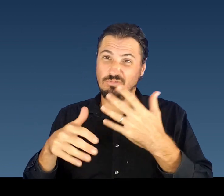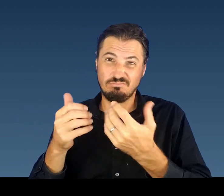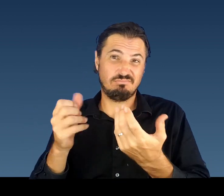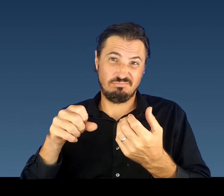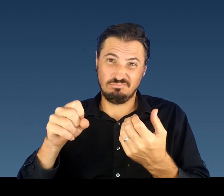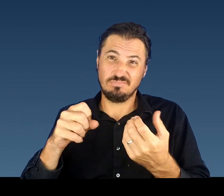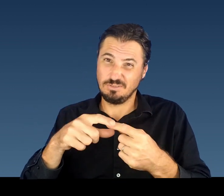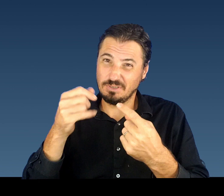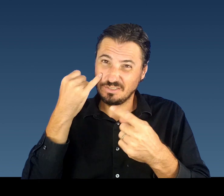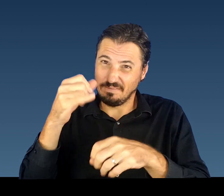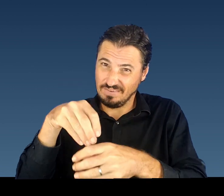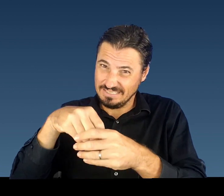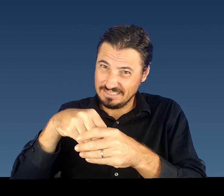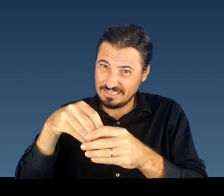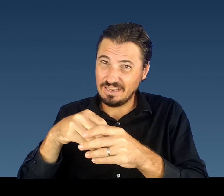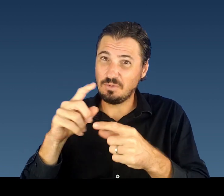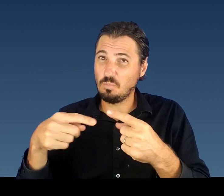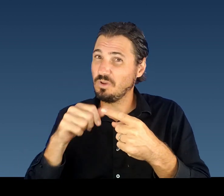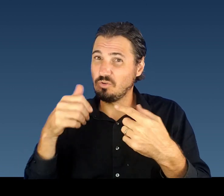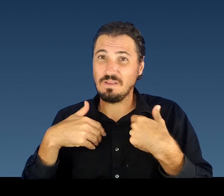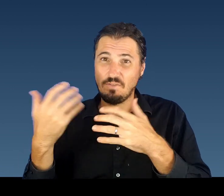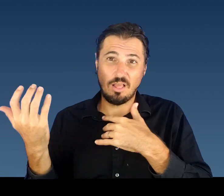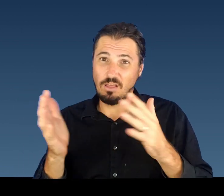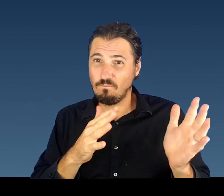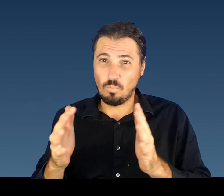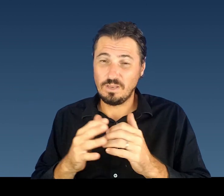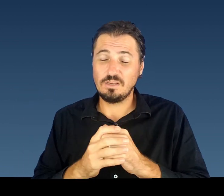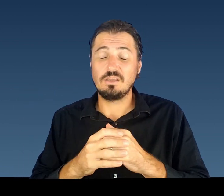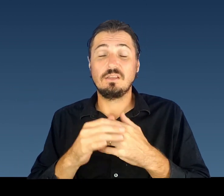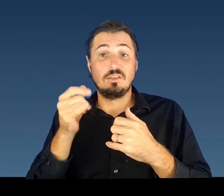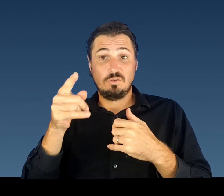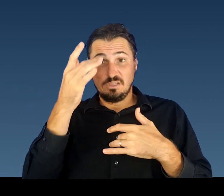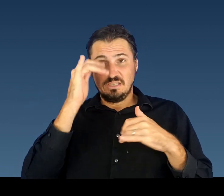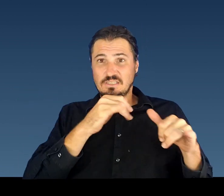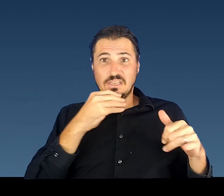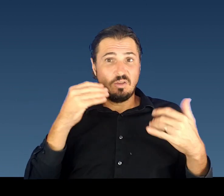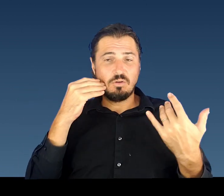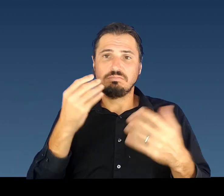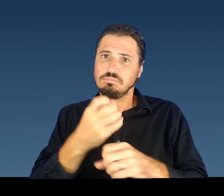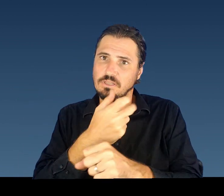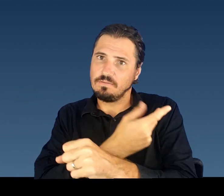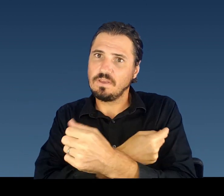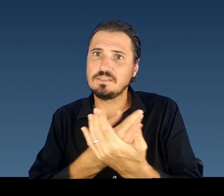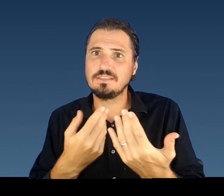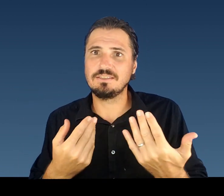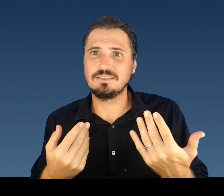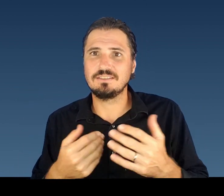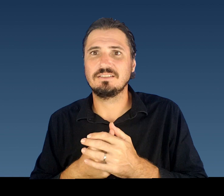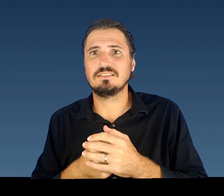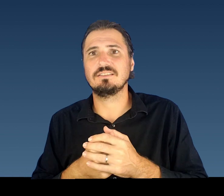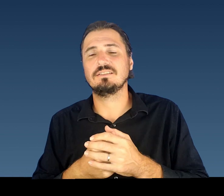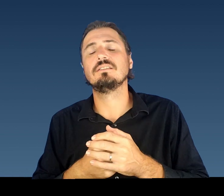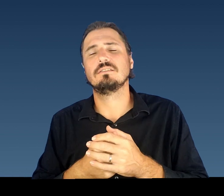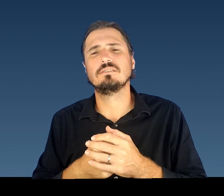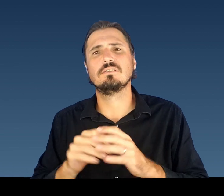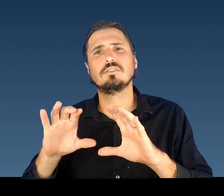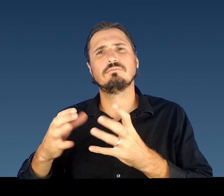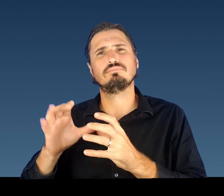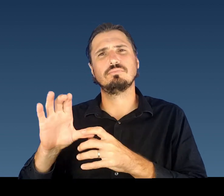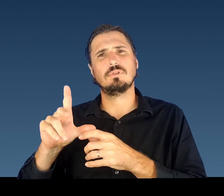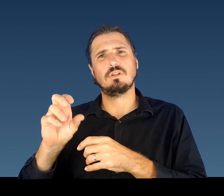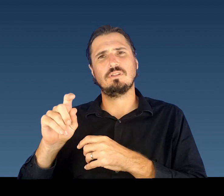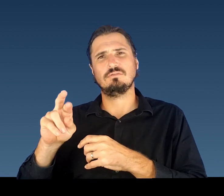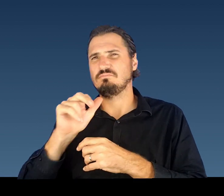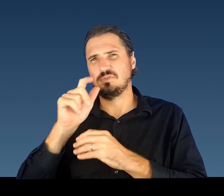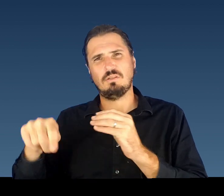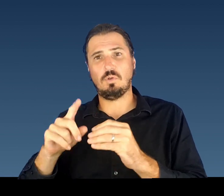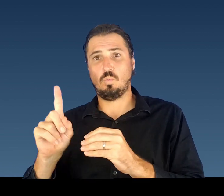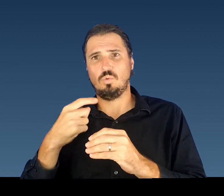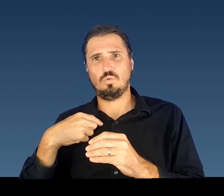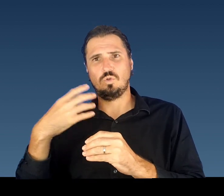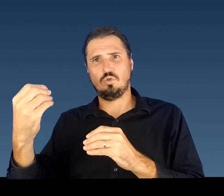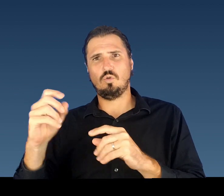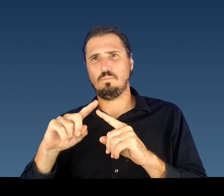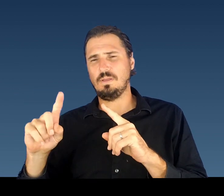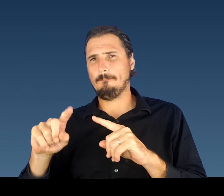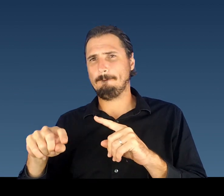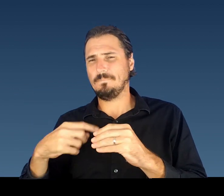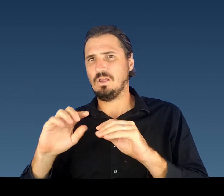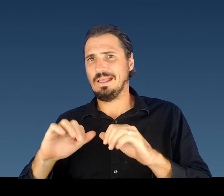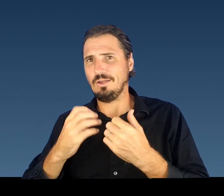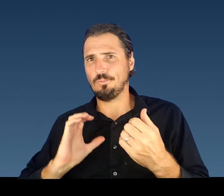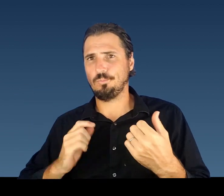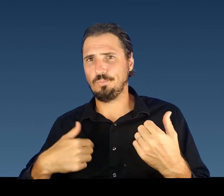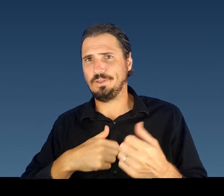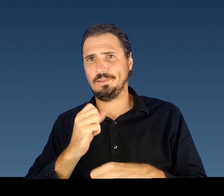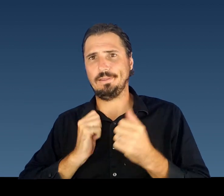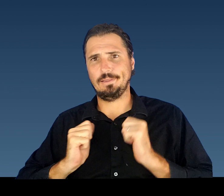The third cluster is smaller and no longer rapidly growing. This cluster was at a restaurant which was publicly identified so that people who dined there on dates they might have been exposed